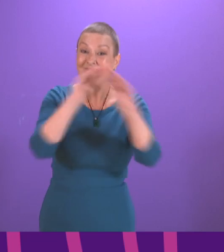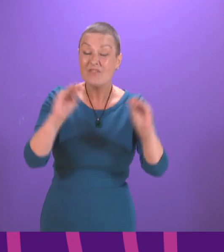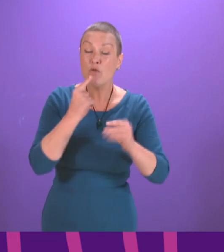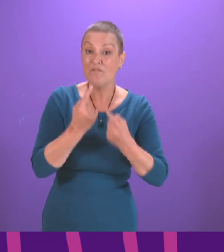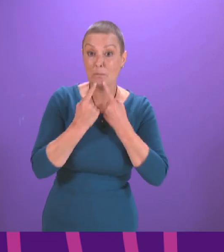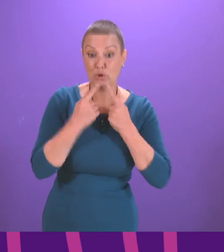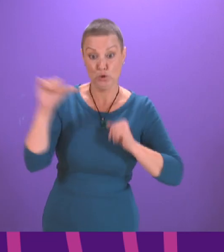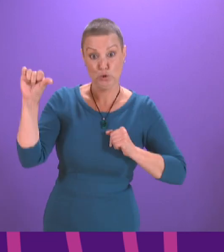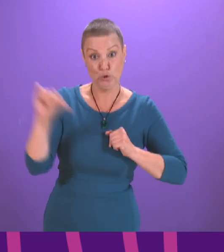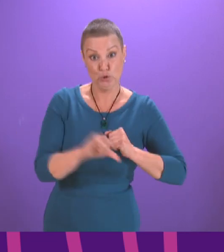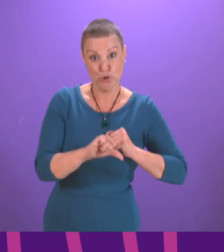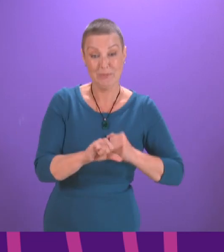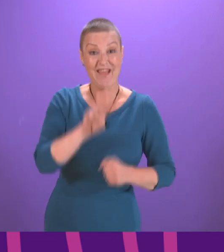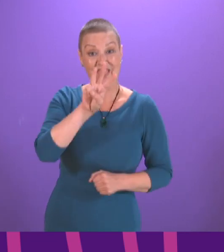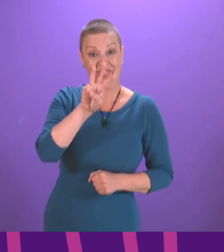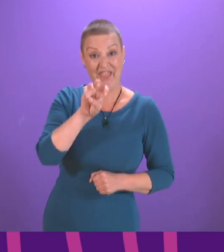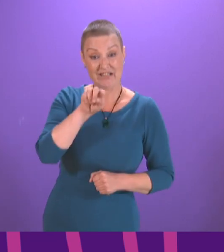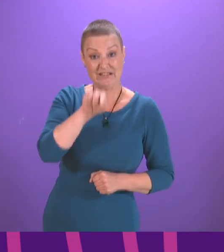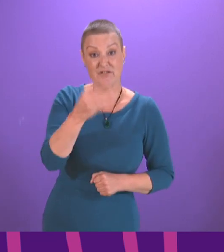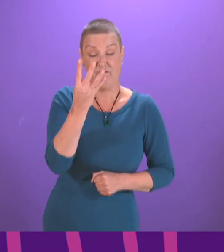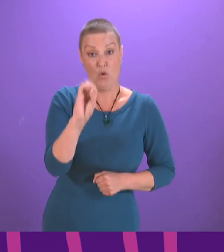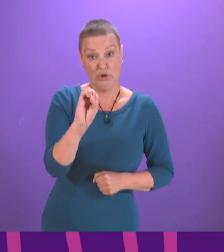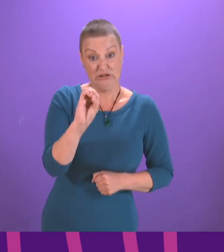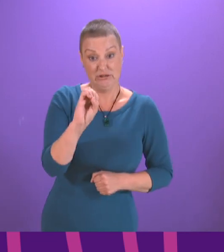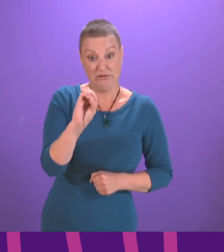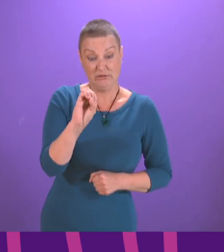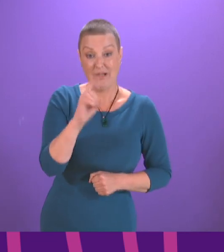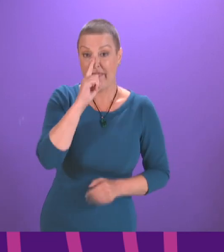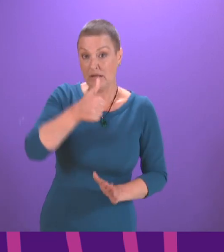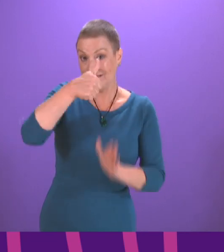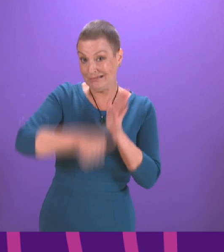session is due to end at 13:40, or 20 minutes to 2, and we will resume at half past 2. There